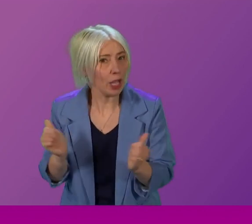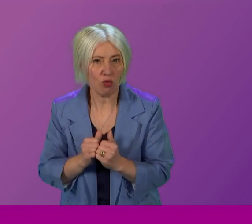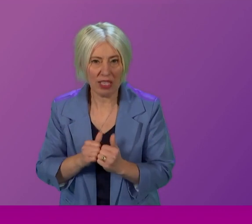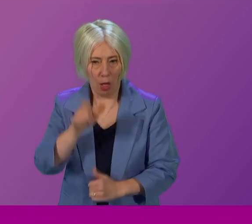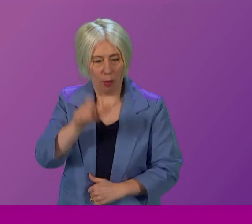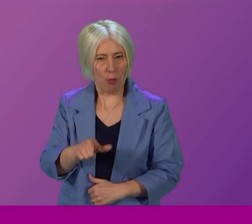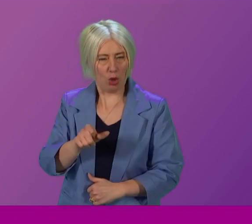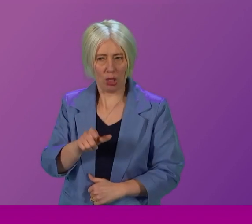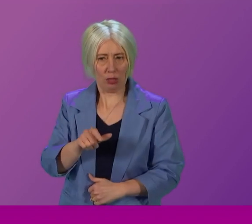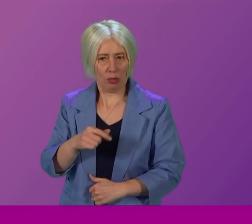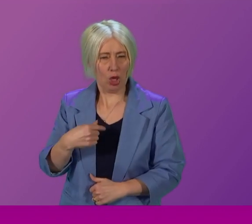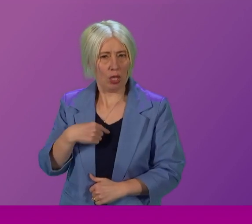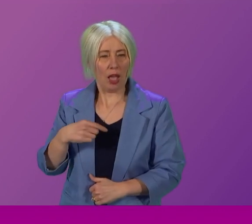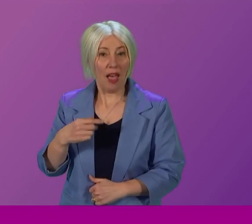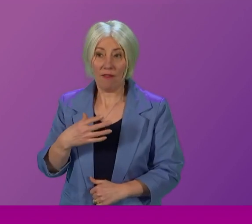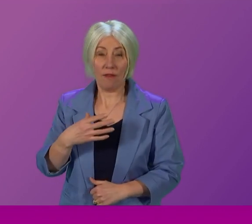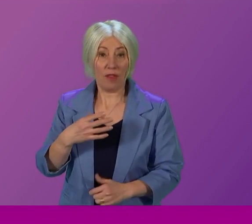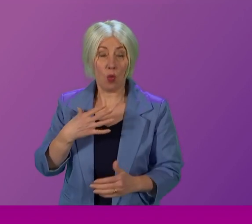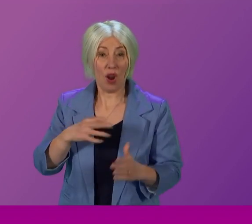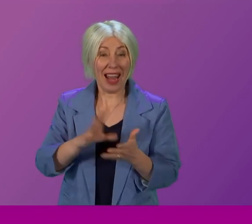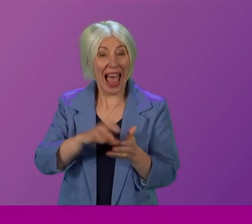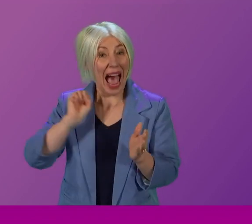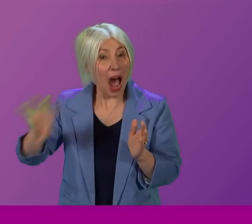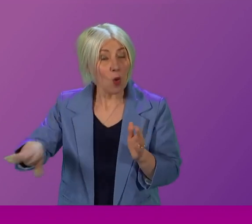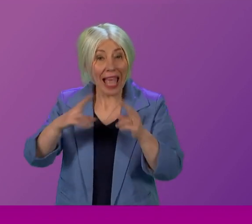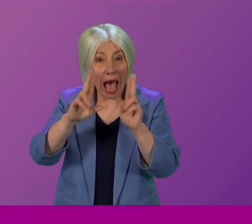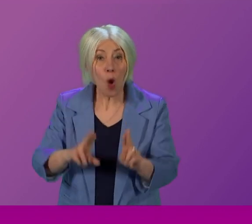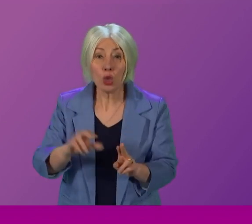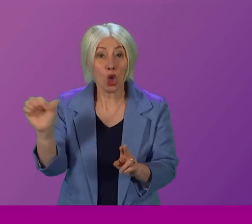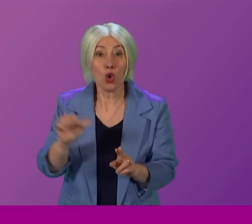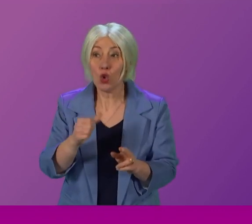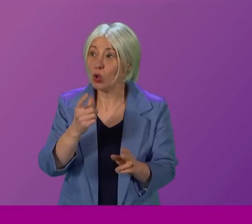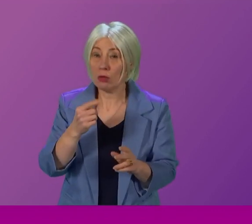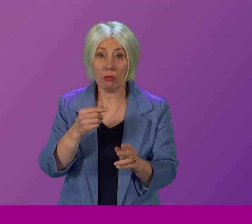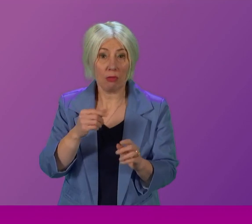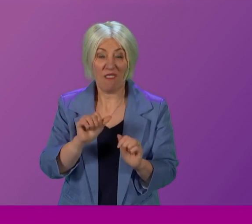should be entitled to have a prepayment meter removed from their home at no cost to them.